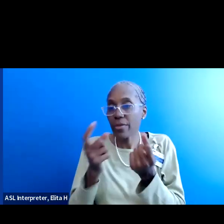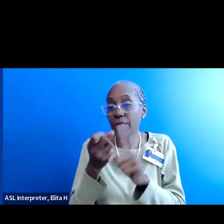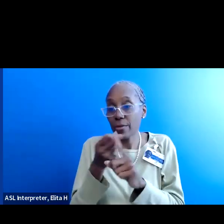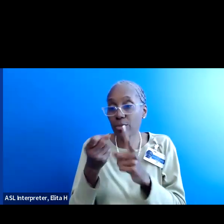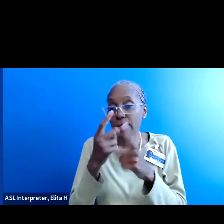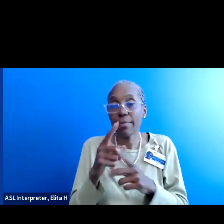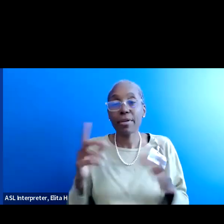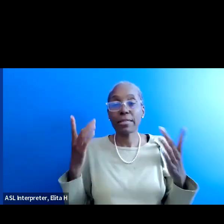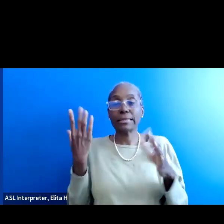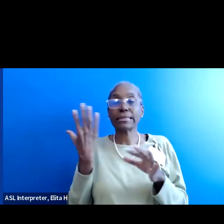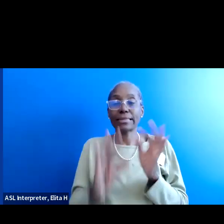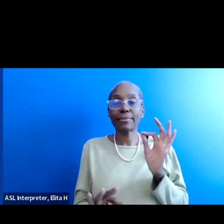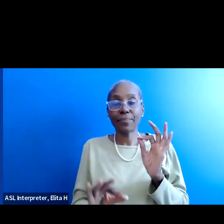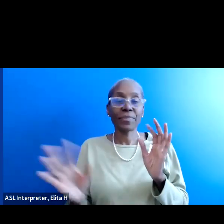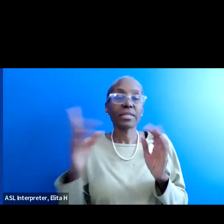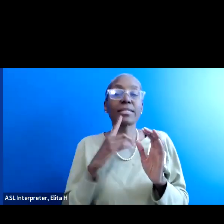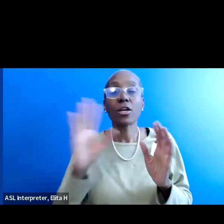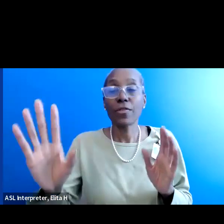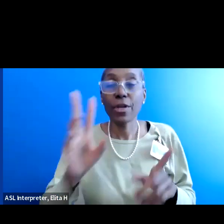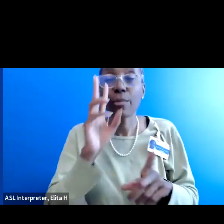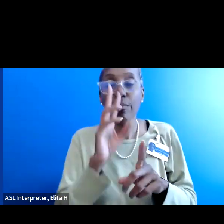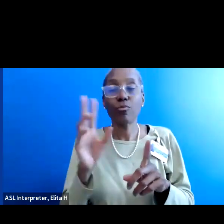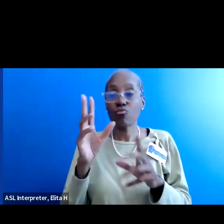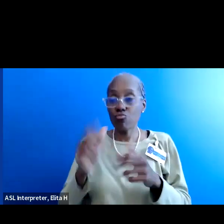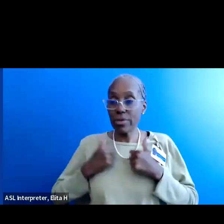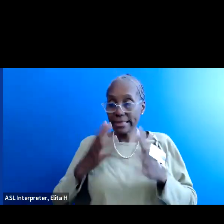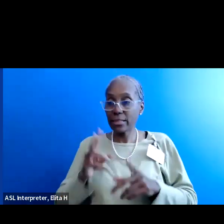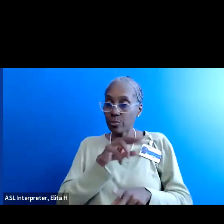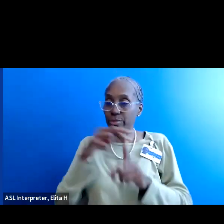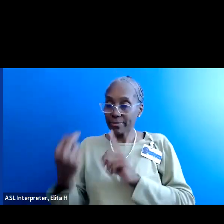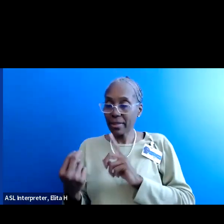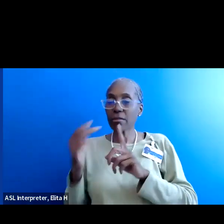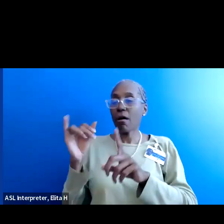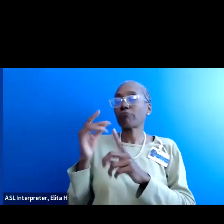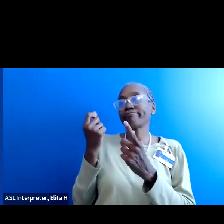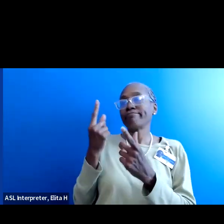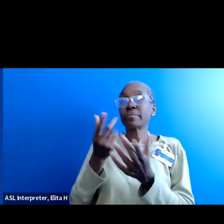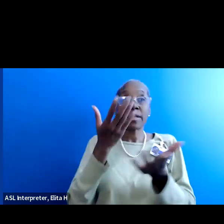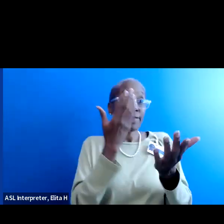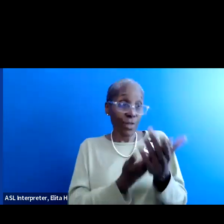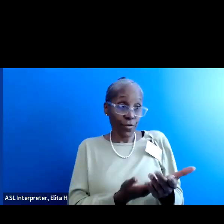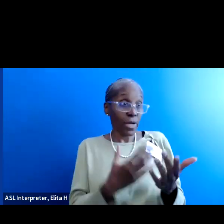They're looking at it from the resident's perspective. And they do verify a complaint, but that's just saying that there's enough